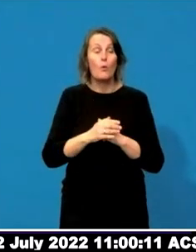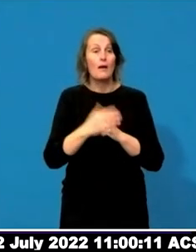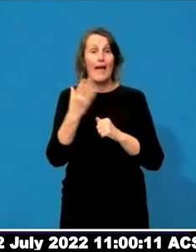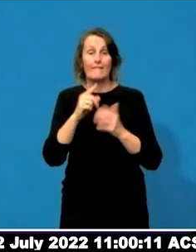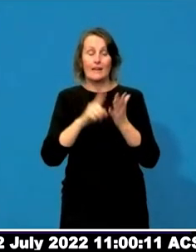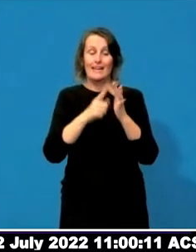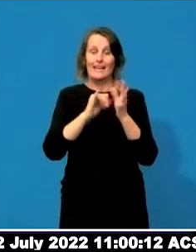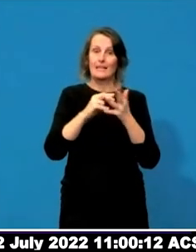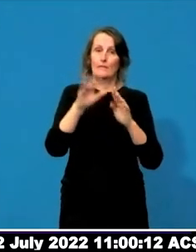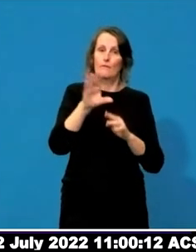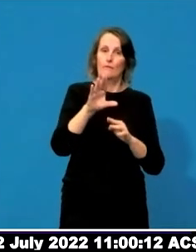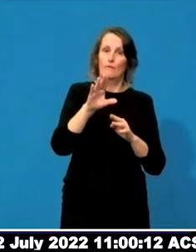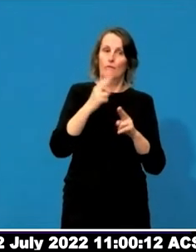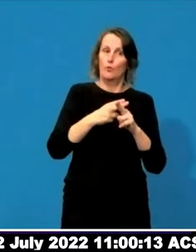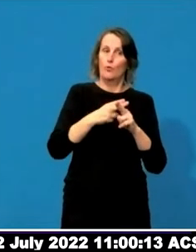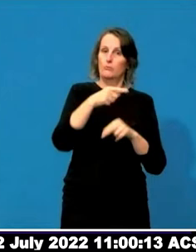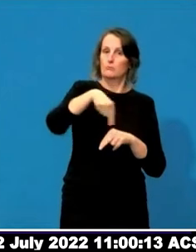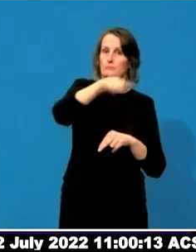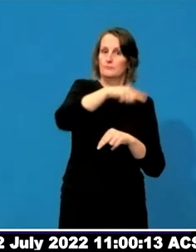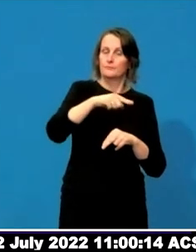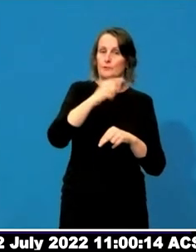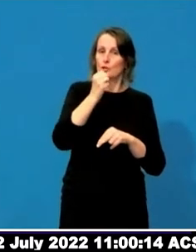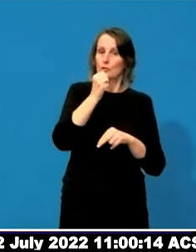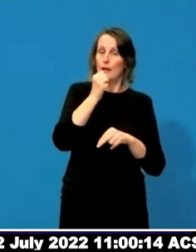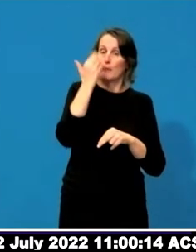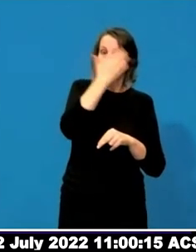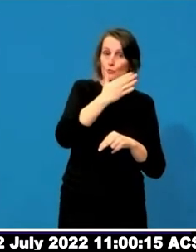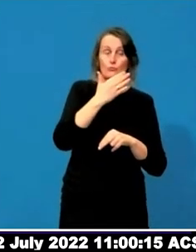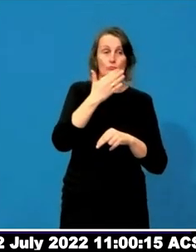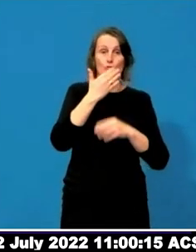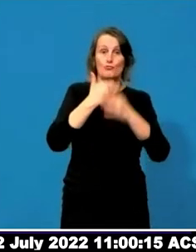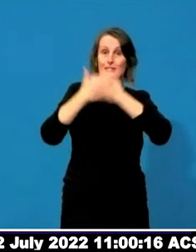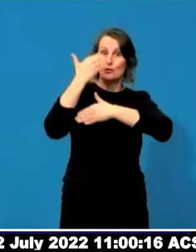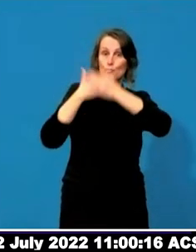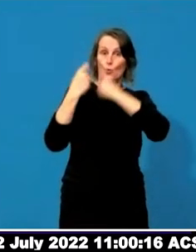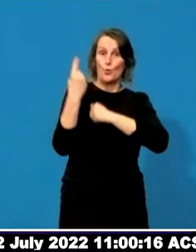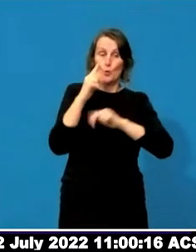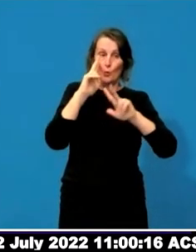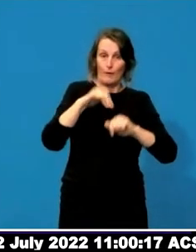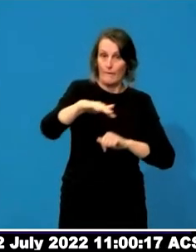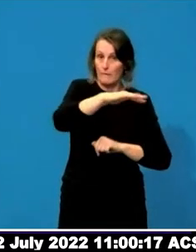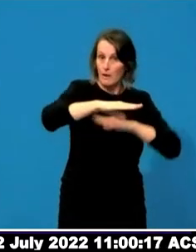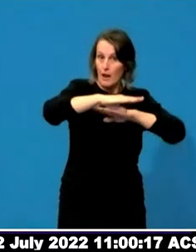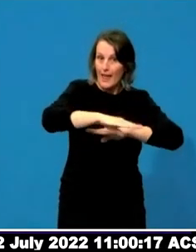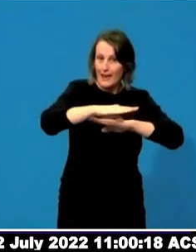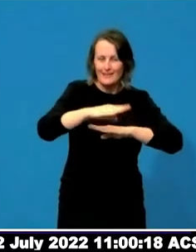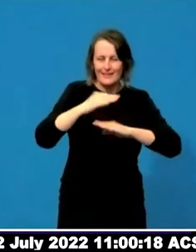so the issue of land ownership is complex as well.